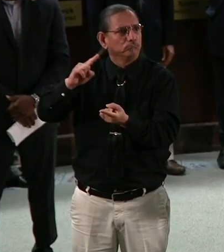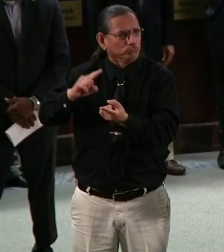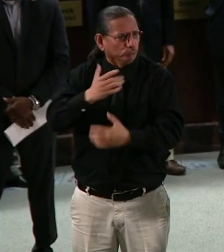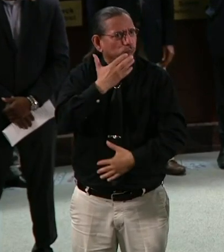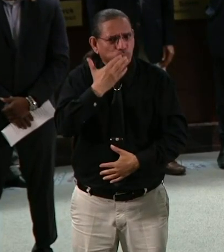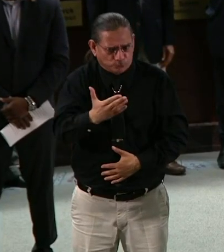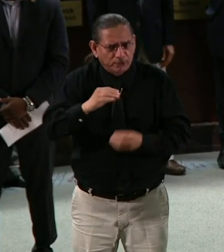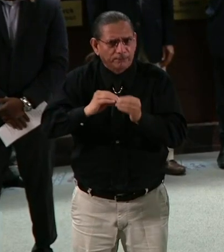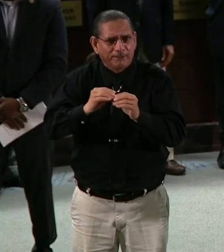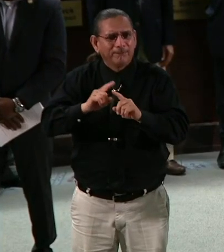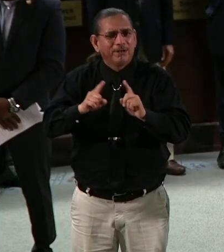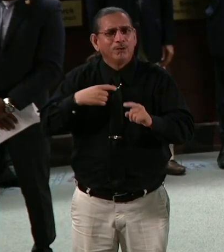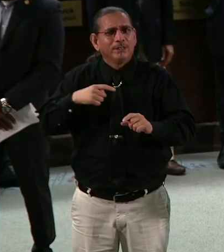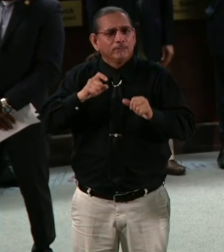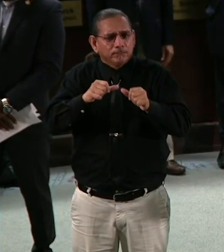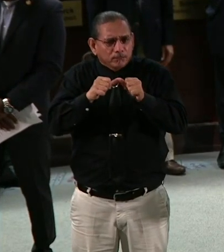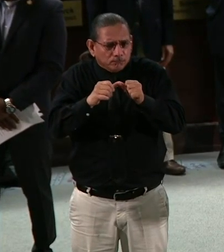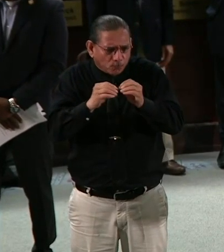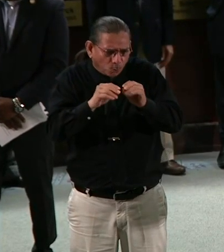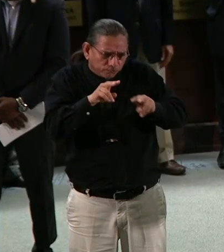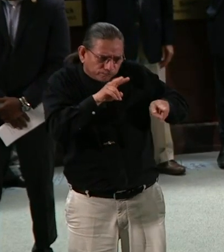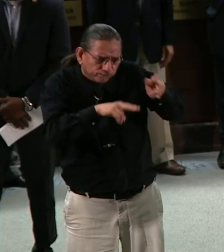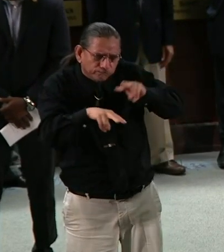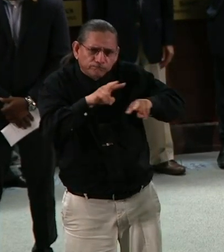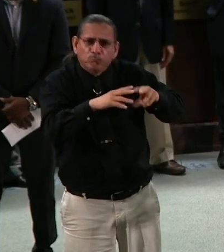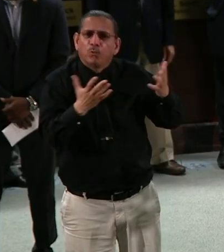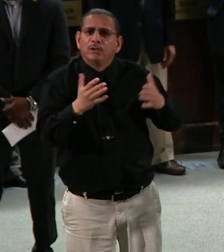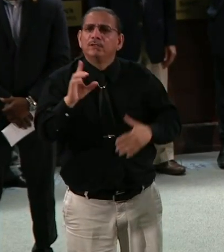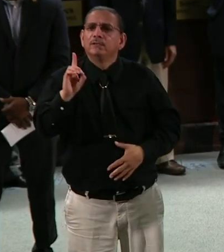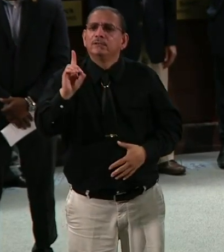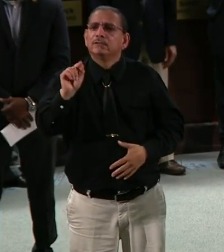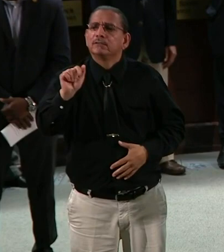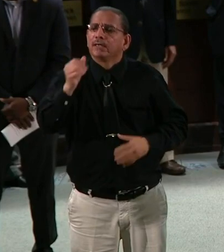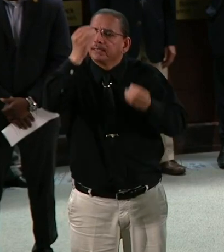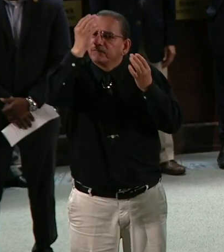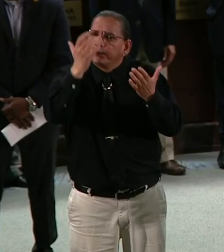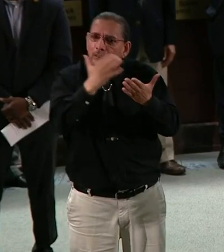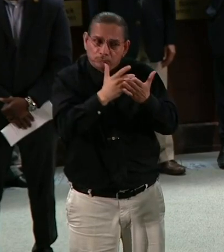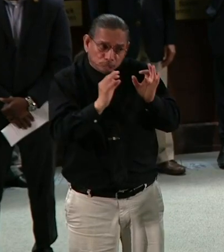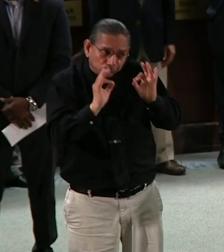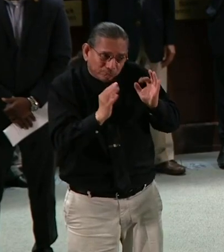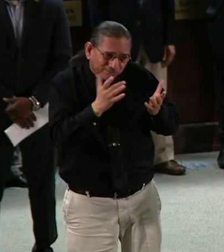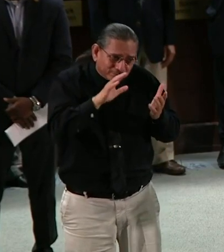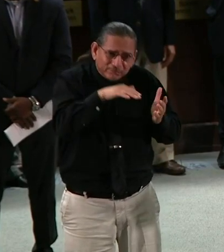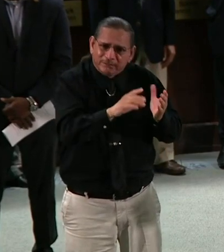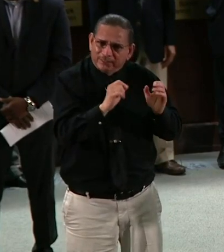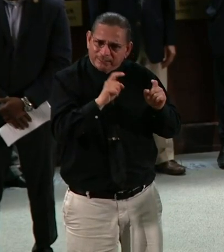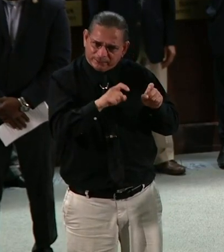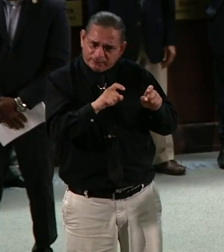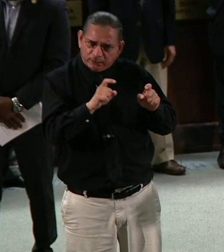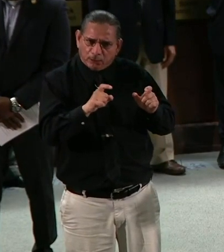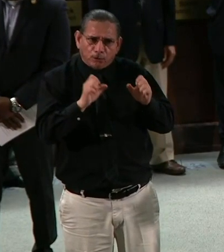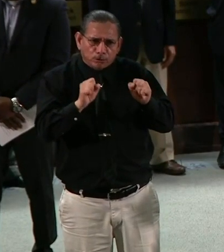THREE THIS WEEK WHILE THE WHY NUMBERS TRY IN A POP. A WHITE